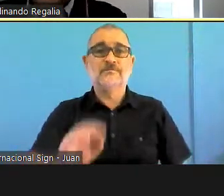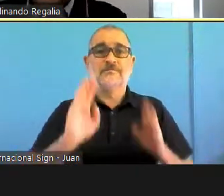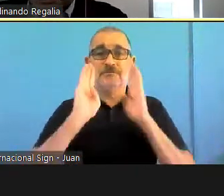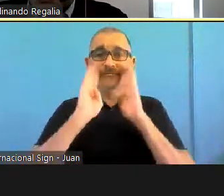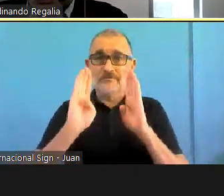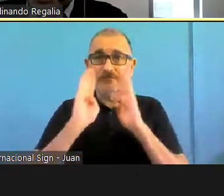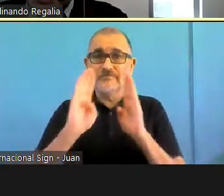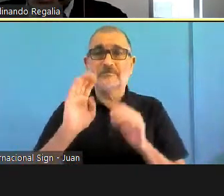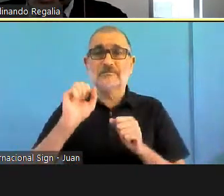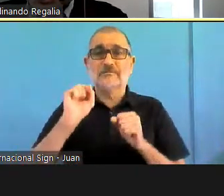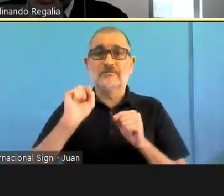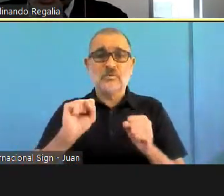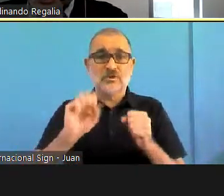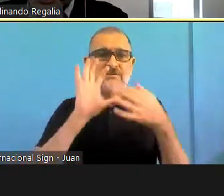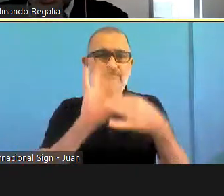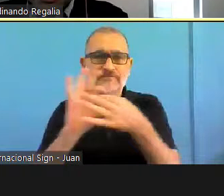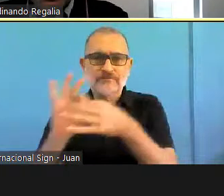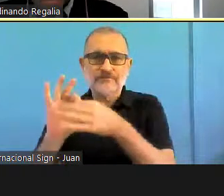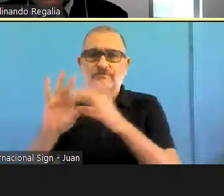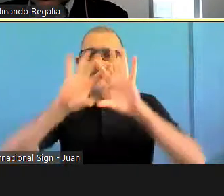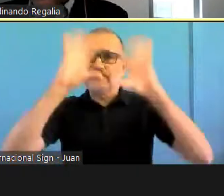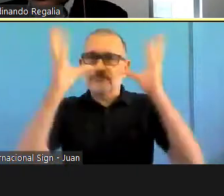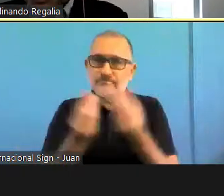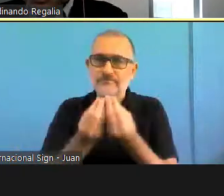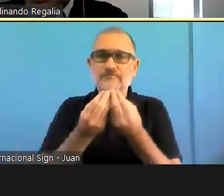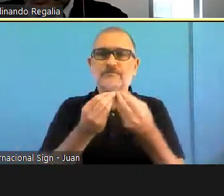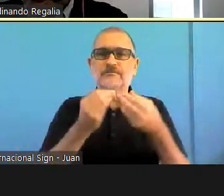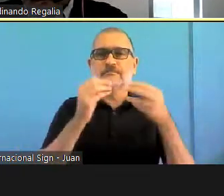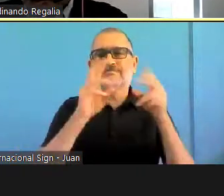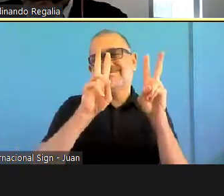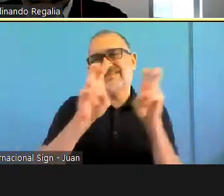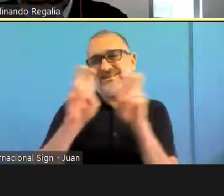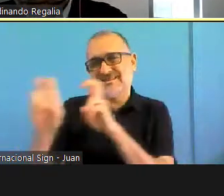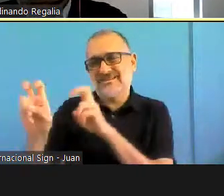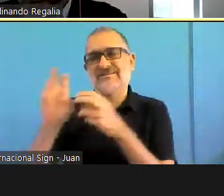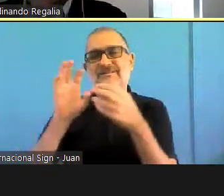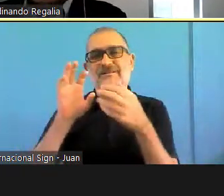to become permanent. Use of digital transformation, among health providers